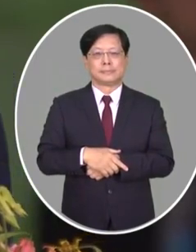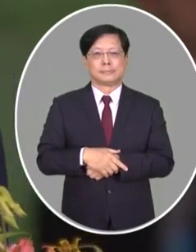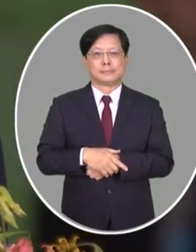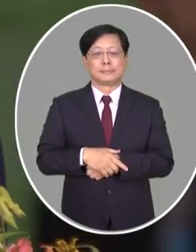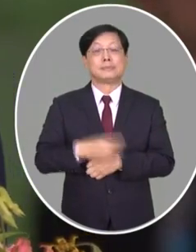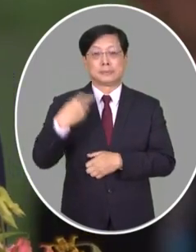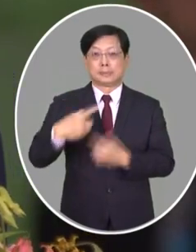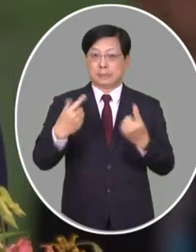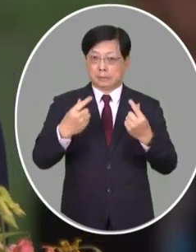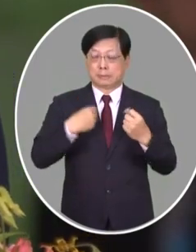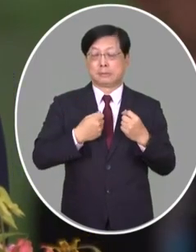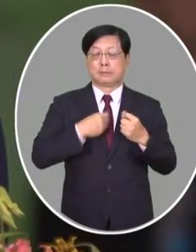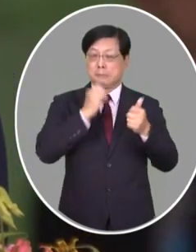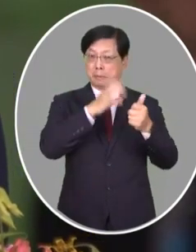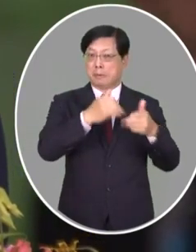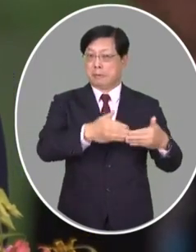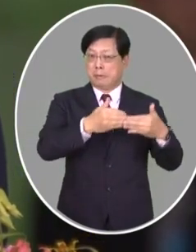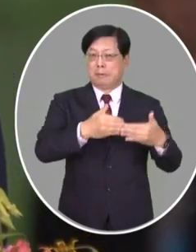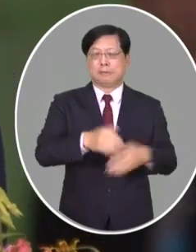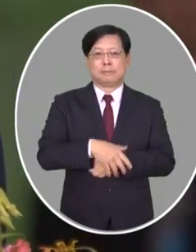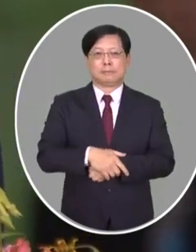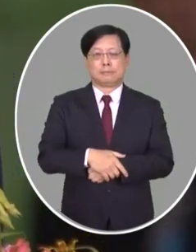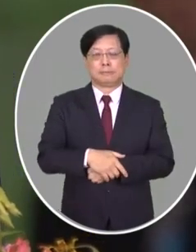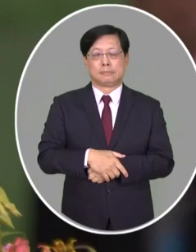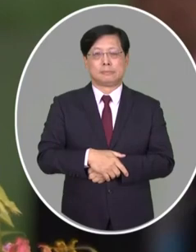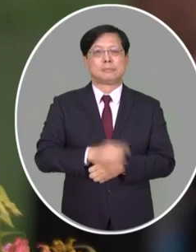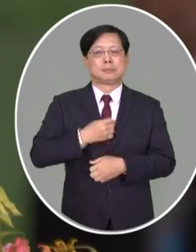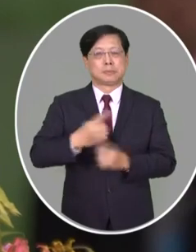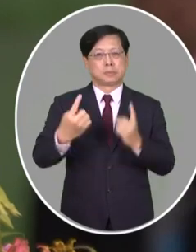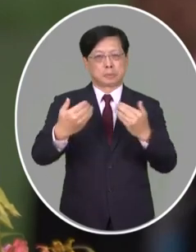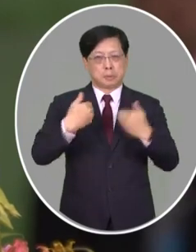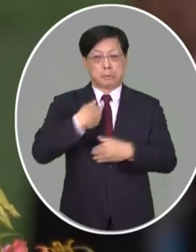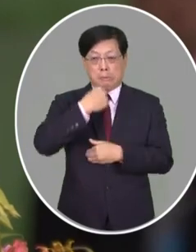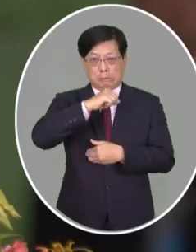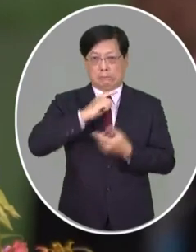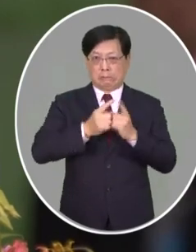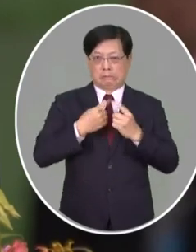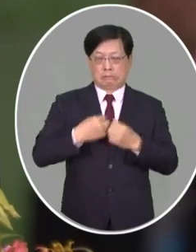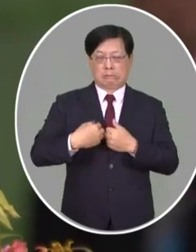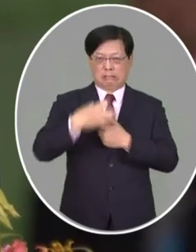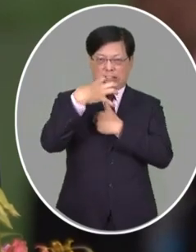I would also like to call on China to stop its civil and military attacks on Taiwan,